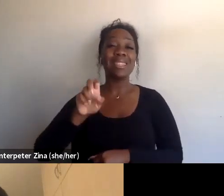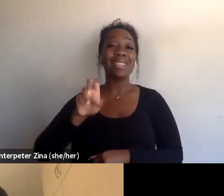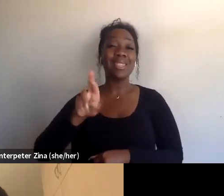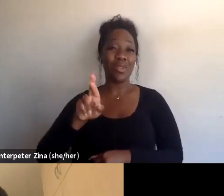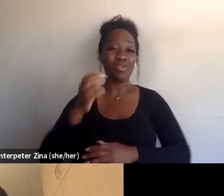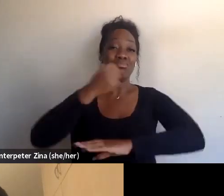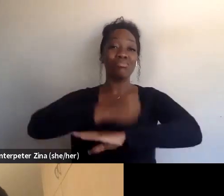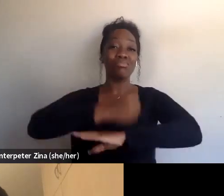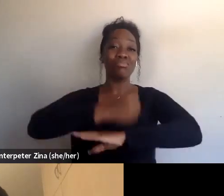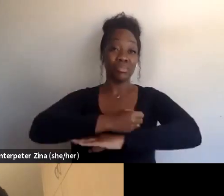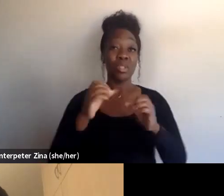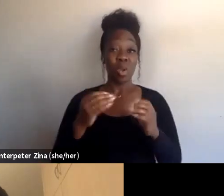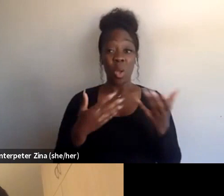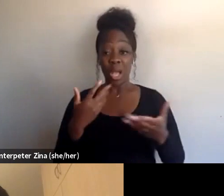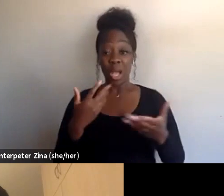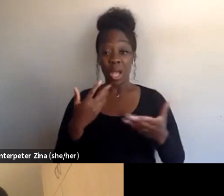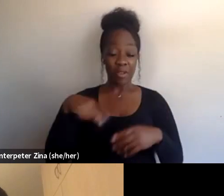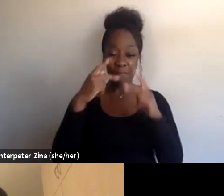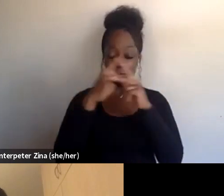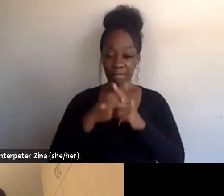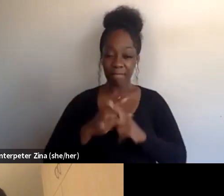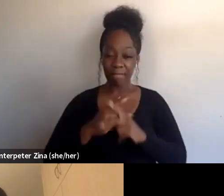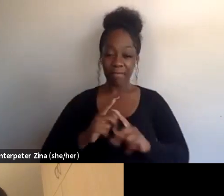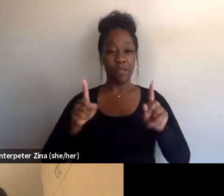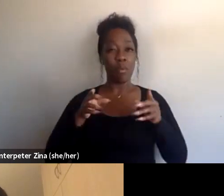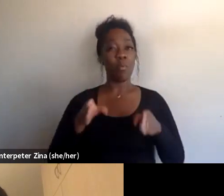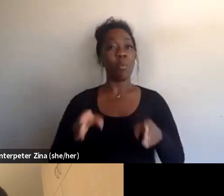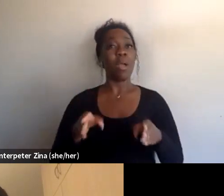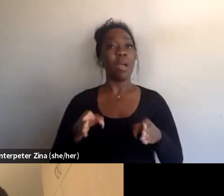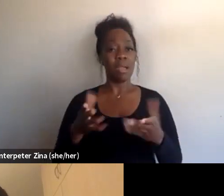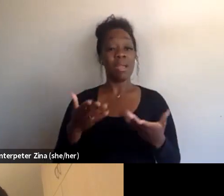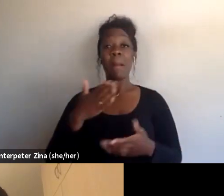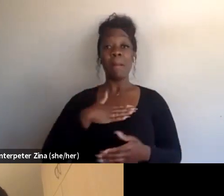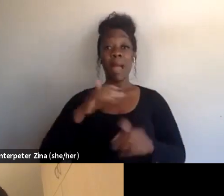to sort of figure out a different way of bringing my actors together, collaborating